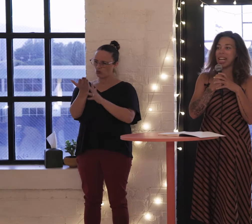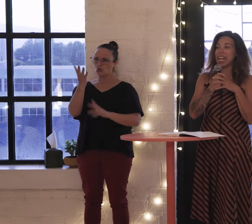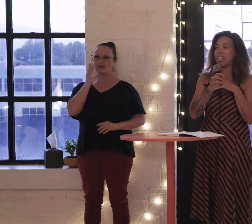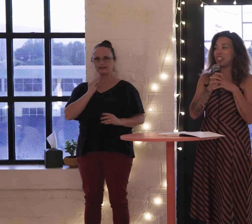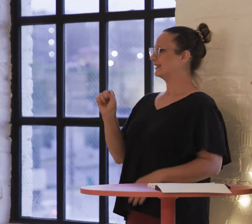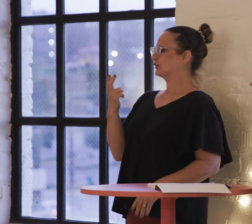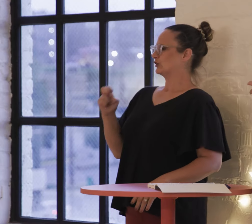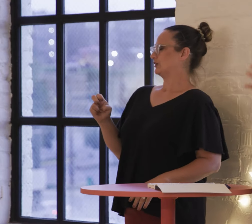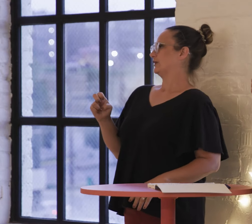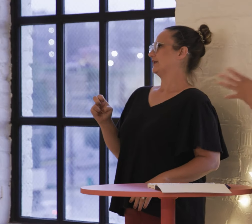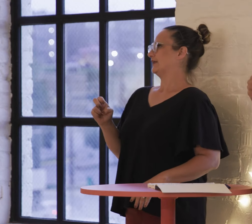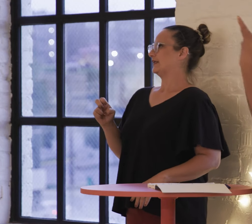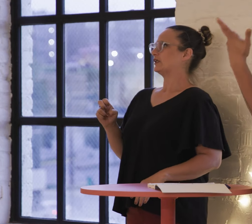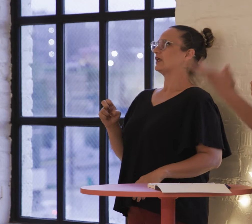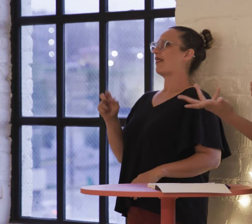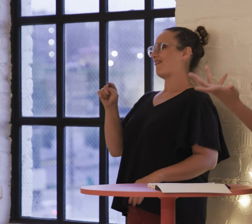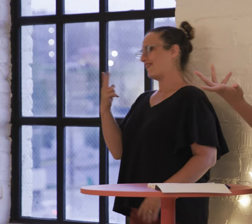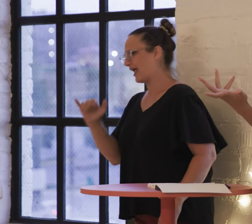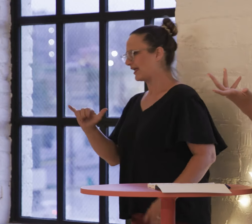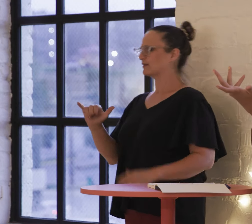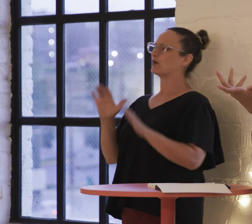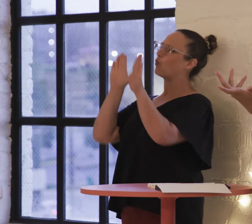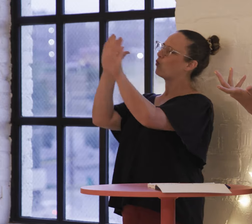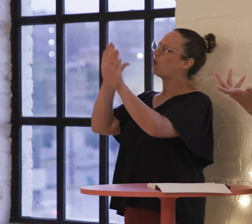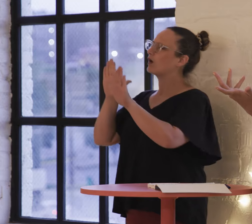And they have been such a wonderful